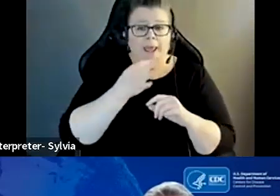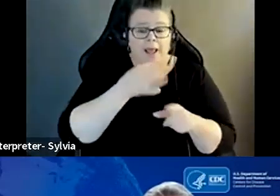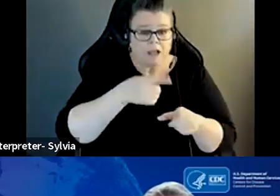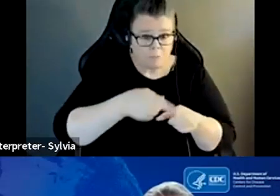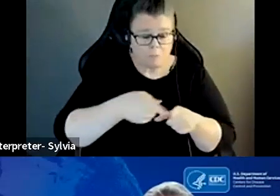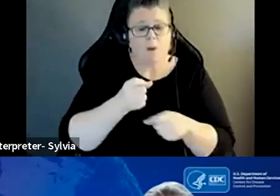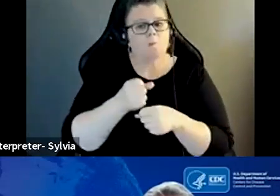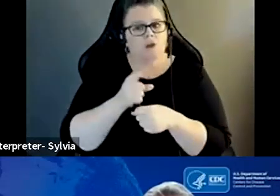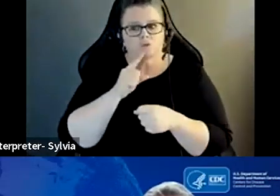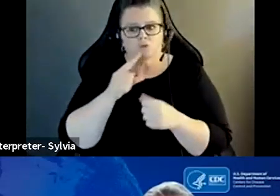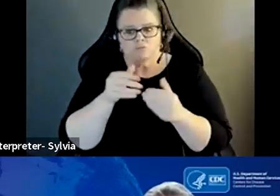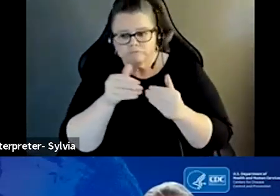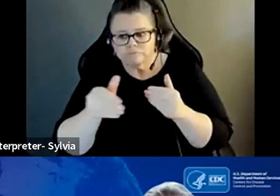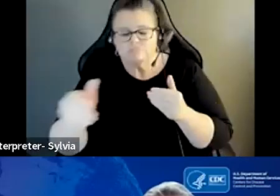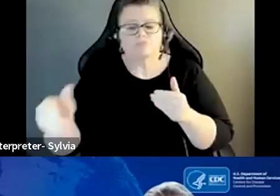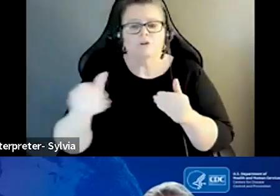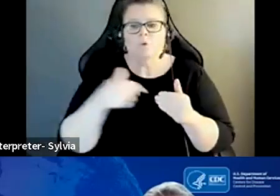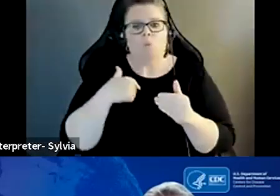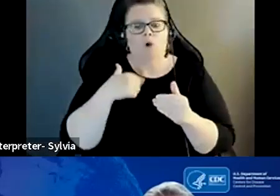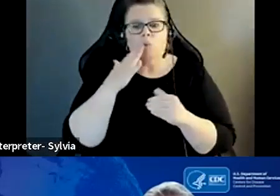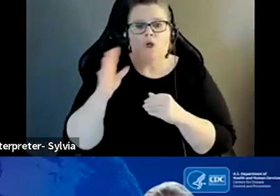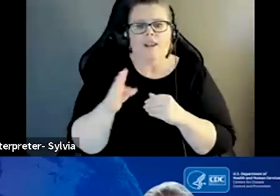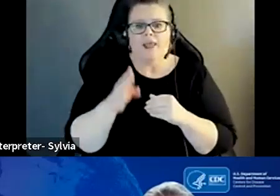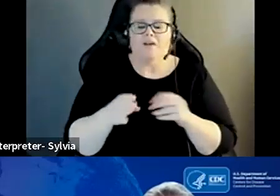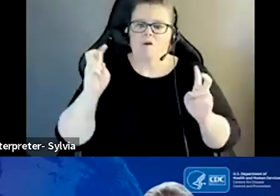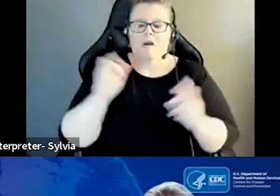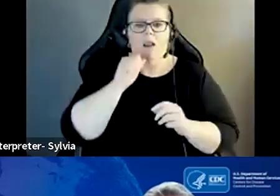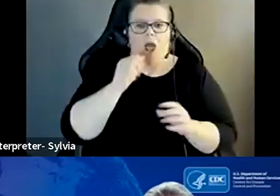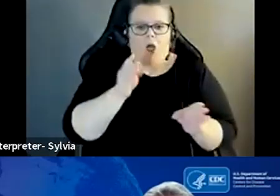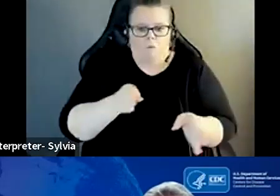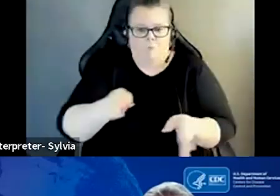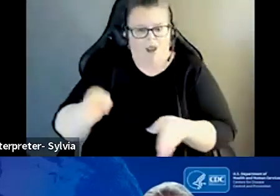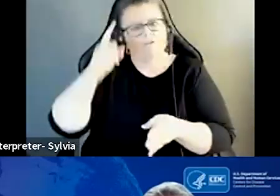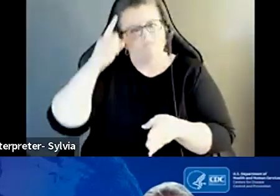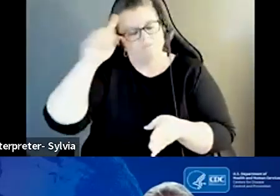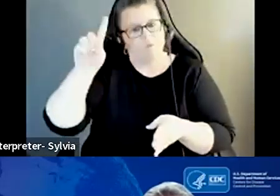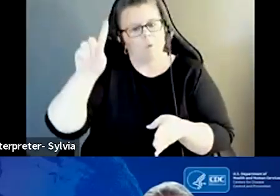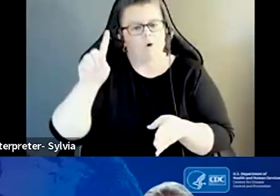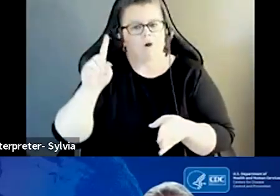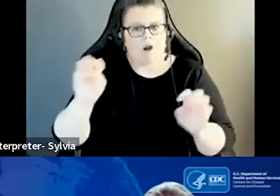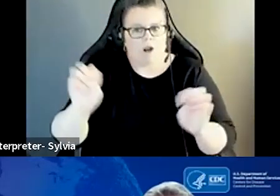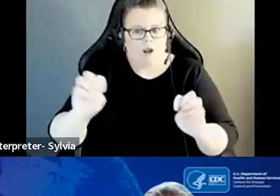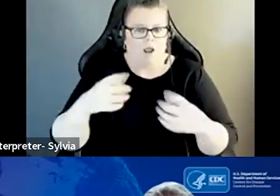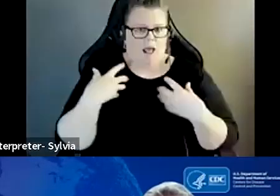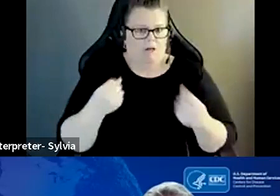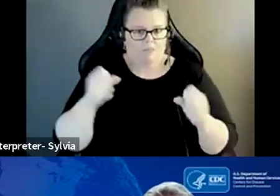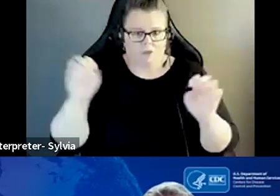emergency unprepared. The creation of such a center, like the creation of this advisory group, has been one of my top priorities